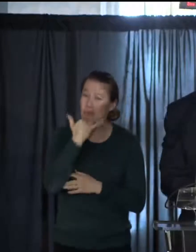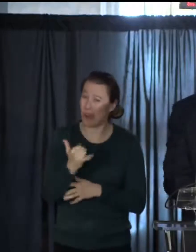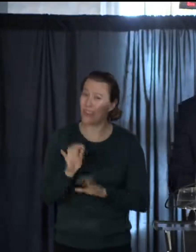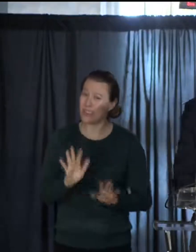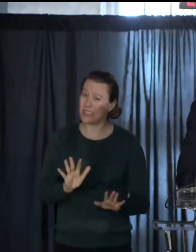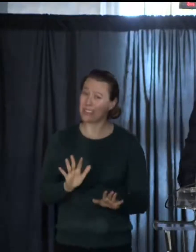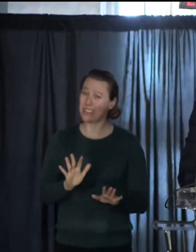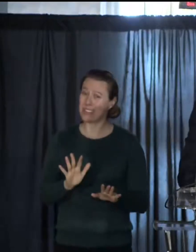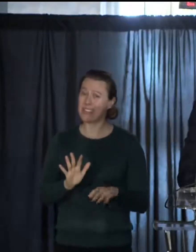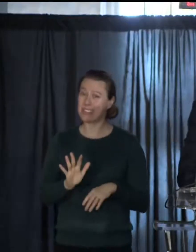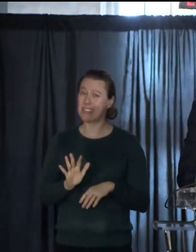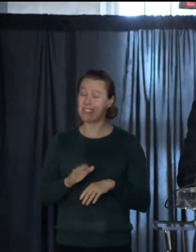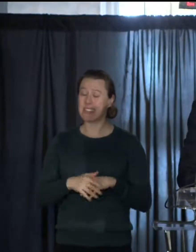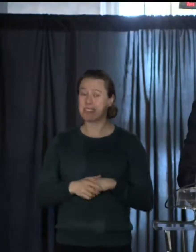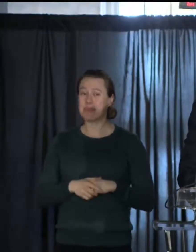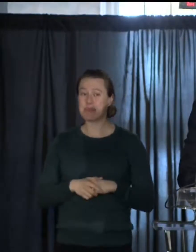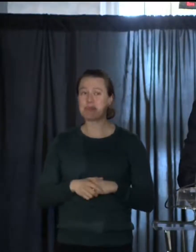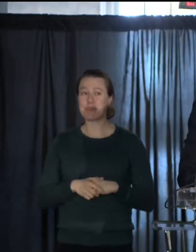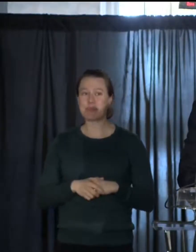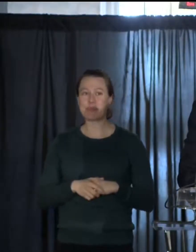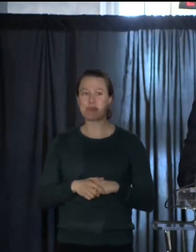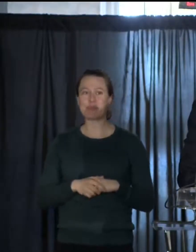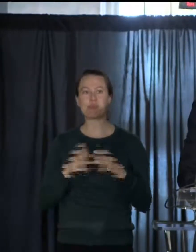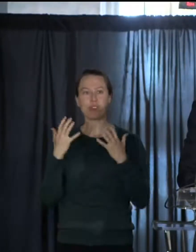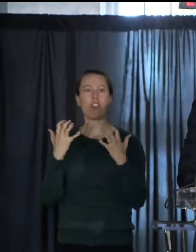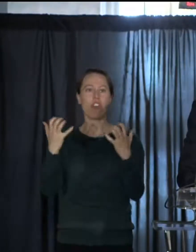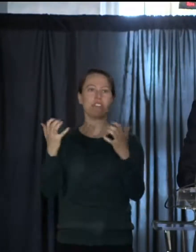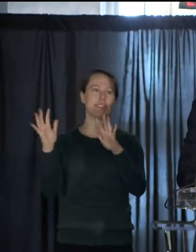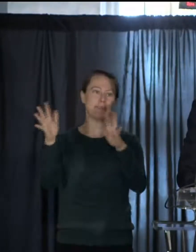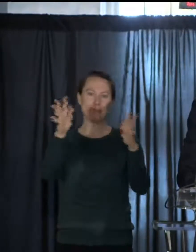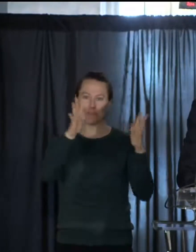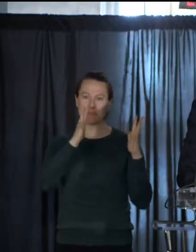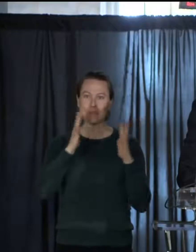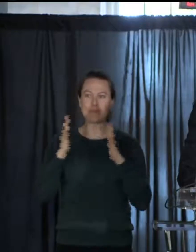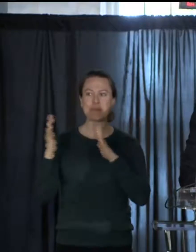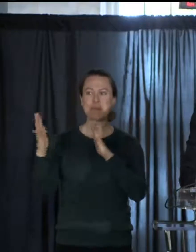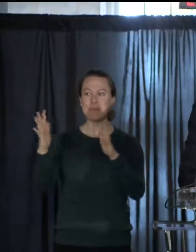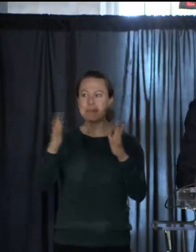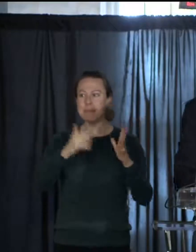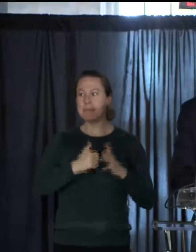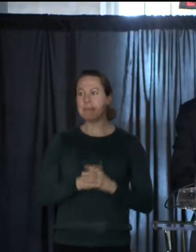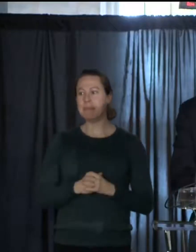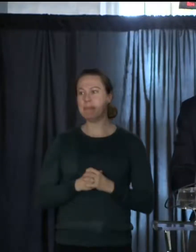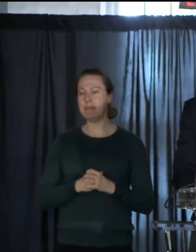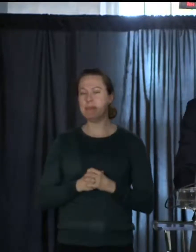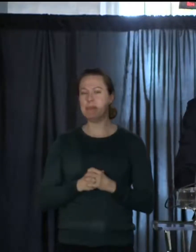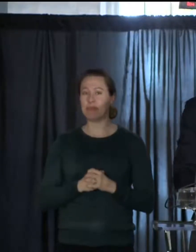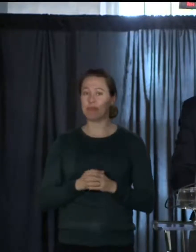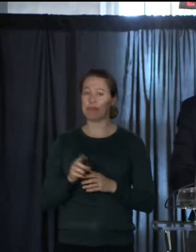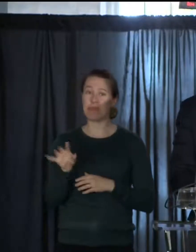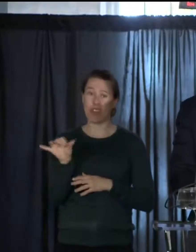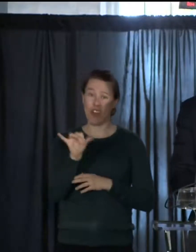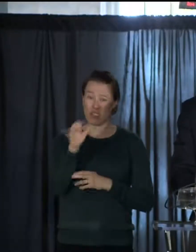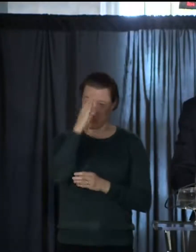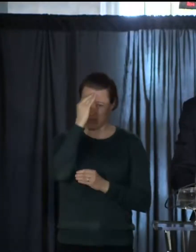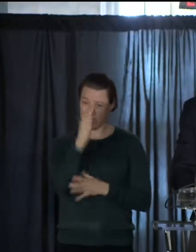HYPOCRISY. IT IS ALSO INCREDIBLY HYPOCRITE CAL FOR PEOPLE TO SAY